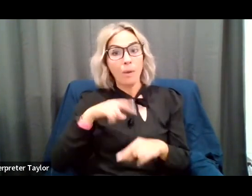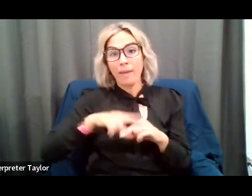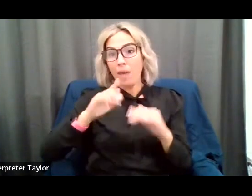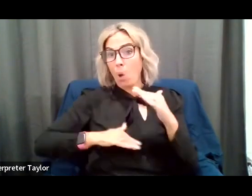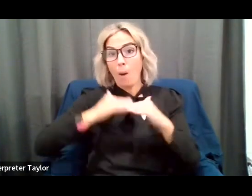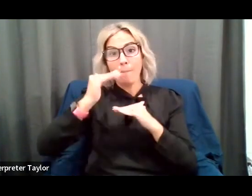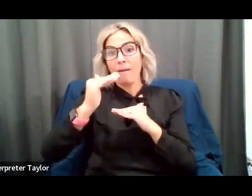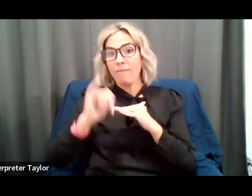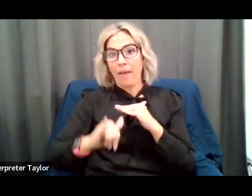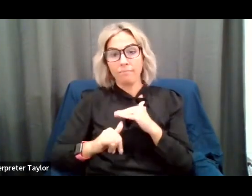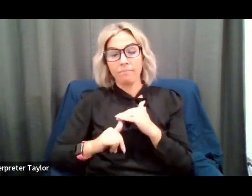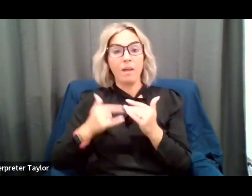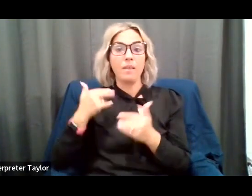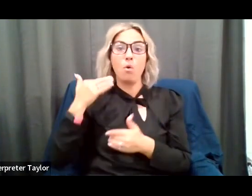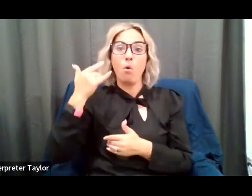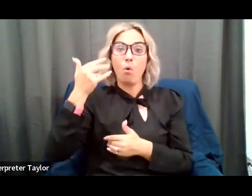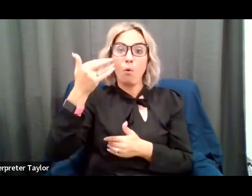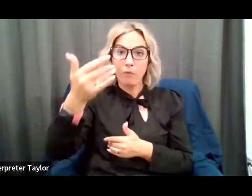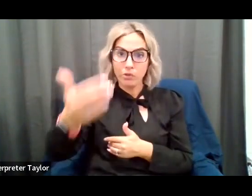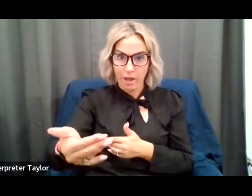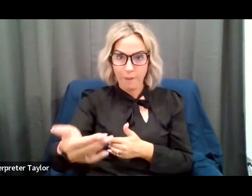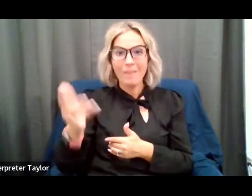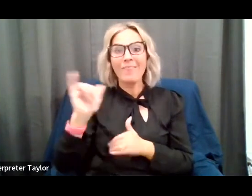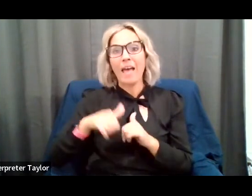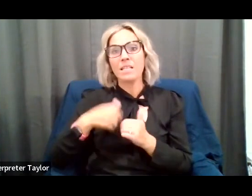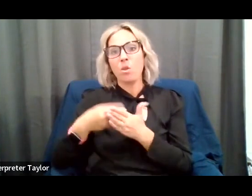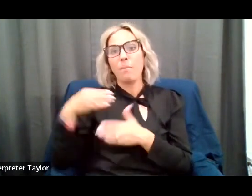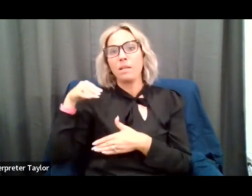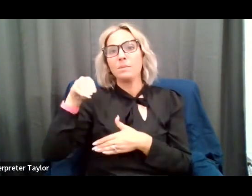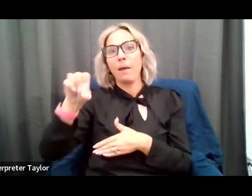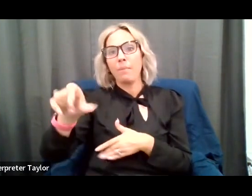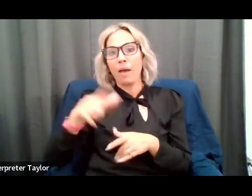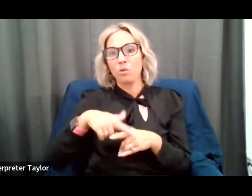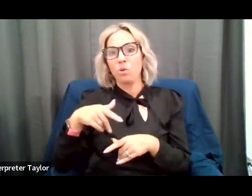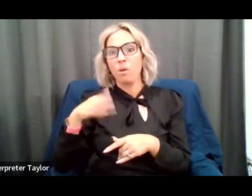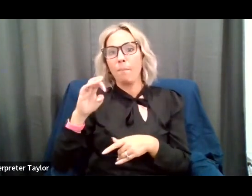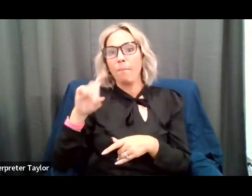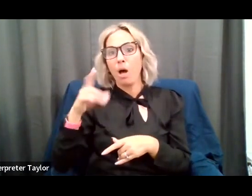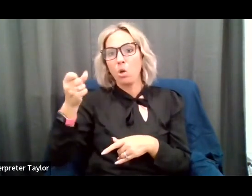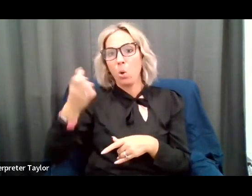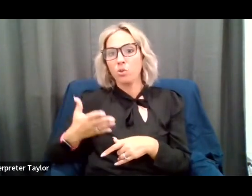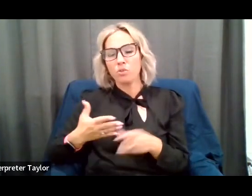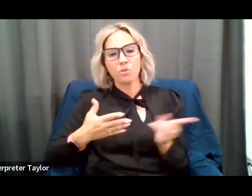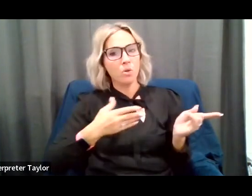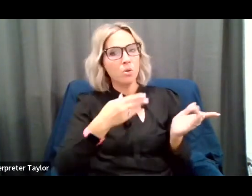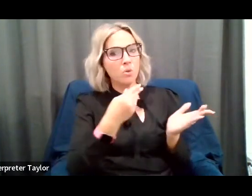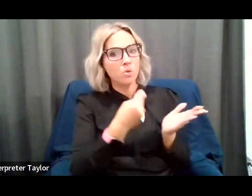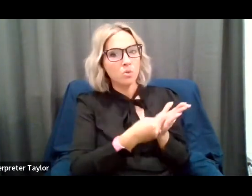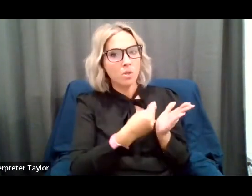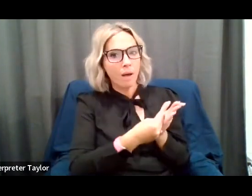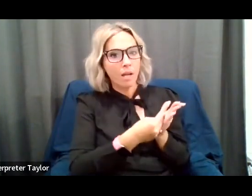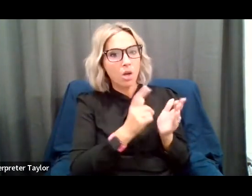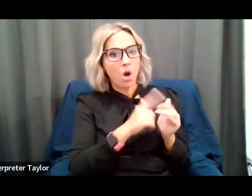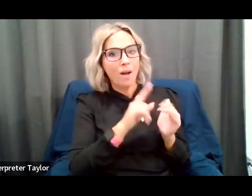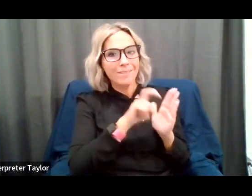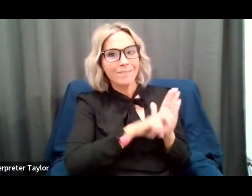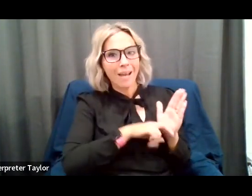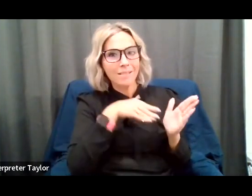And over time, that's what- that's how the monies get paid back to the Bondholders. The money on our property tax goes to pay the interest on the Bond?